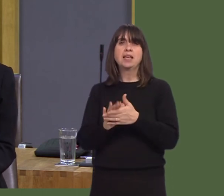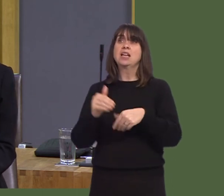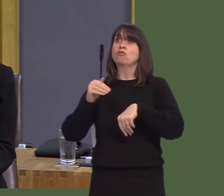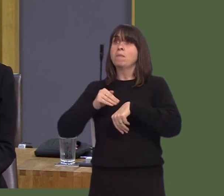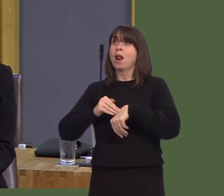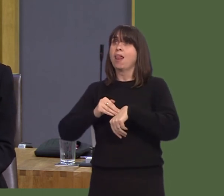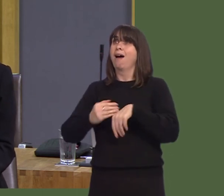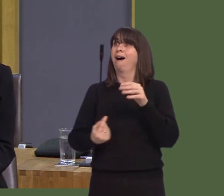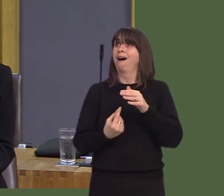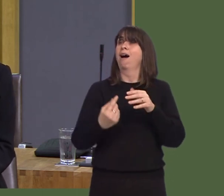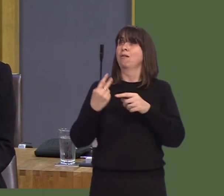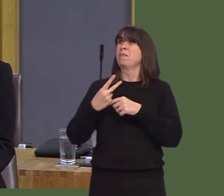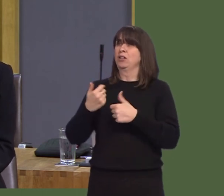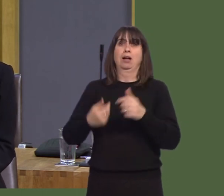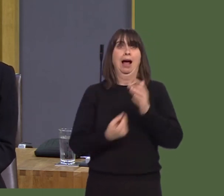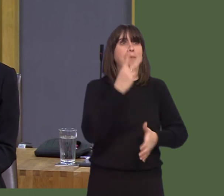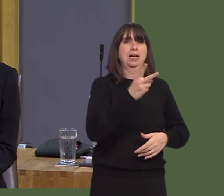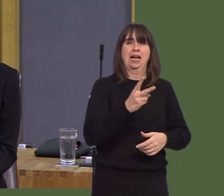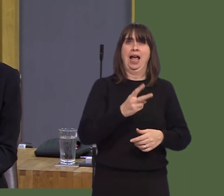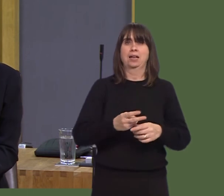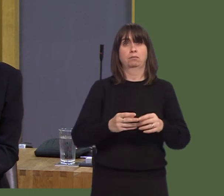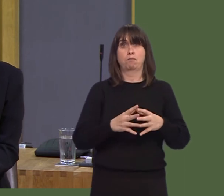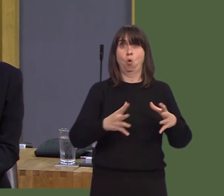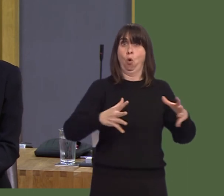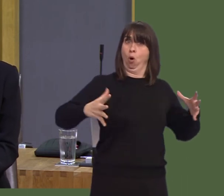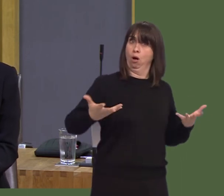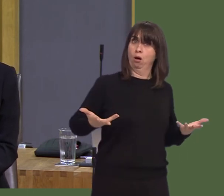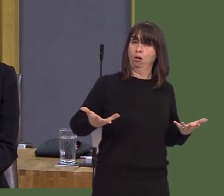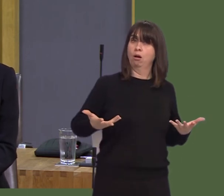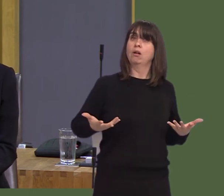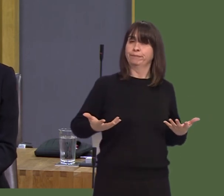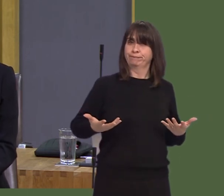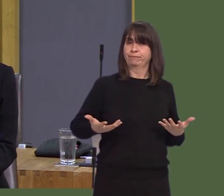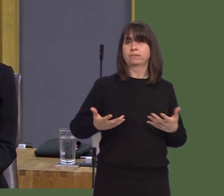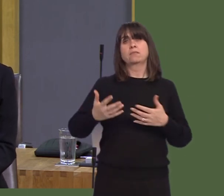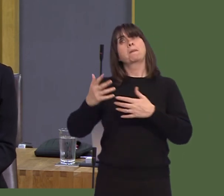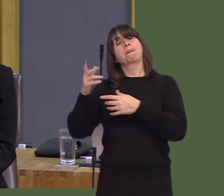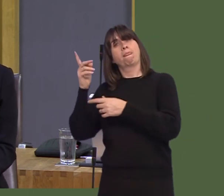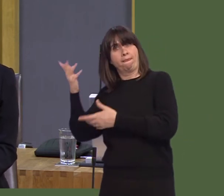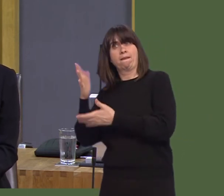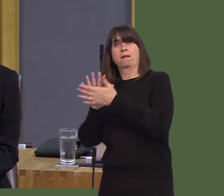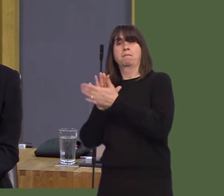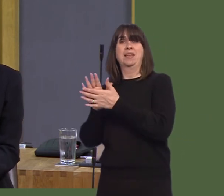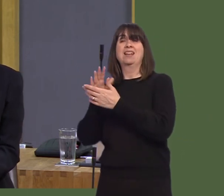There's a secret financial recovery review that is being hidden from members of the public.